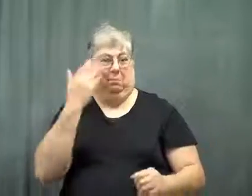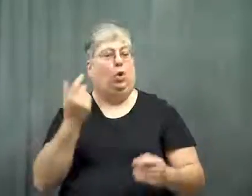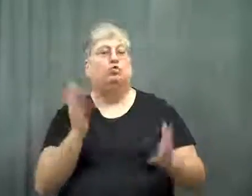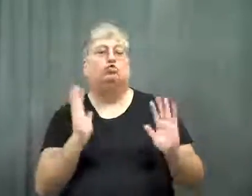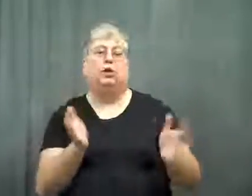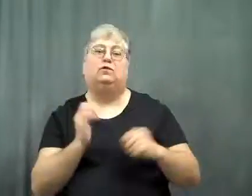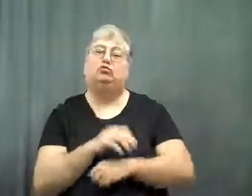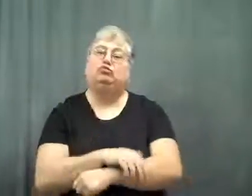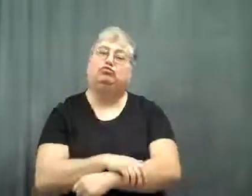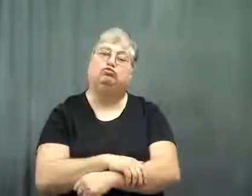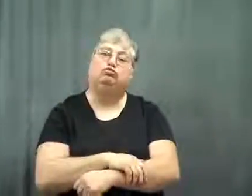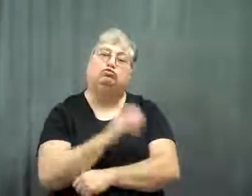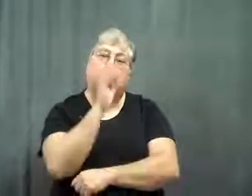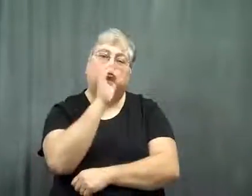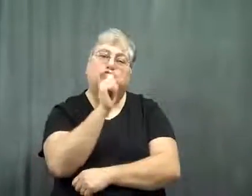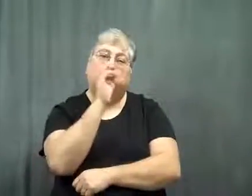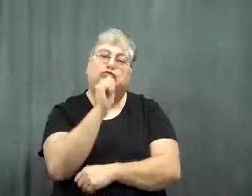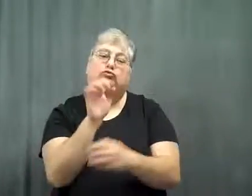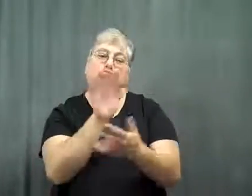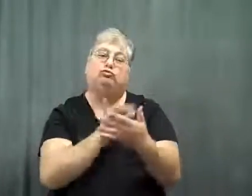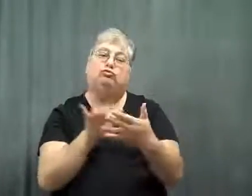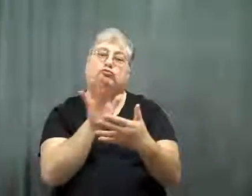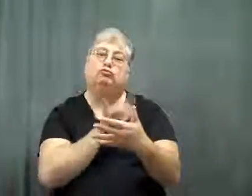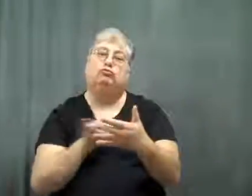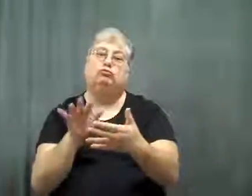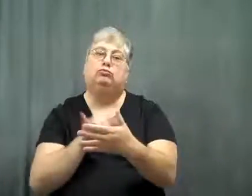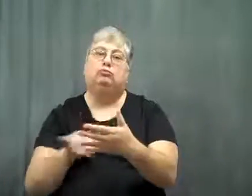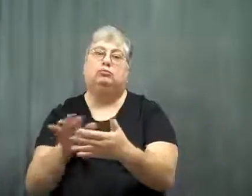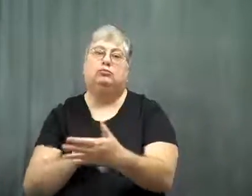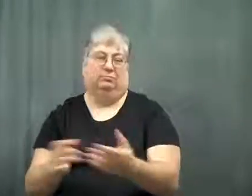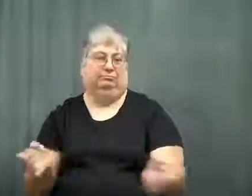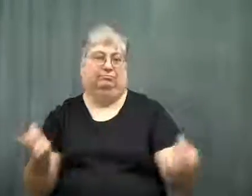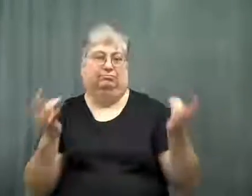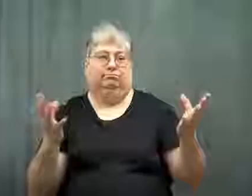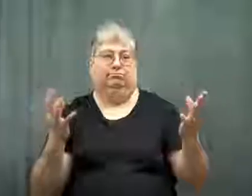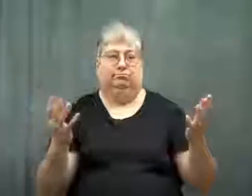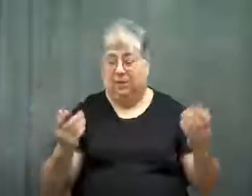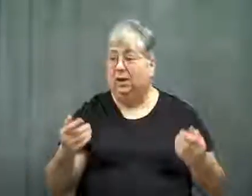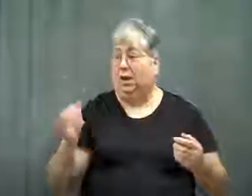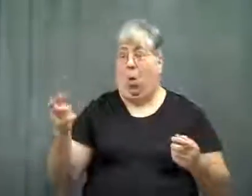All because they were being observed, not treated. How awful!